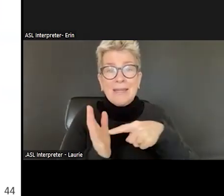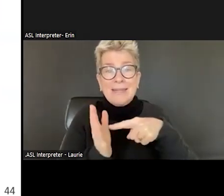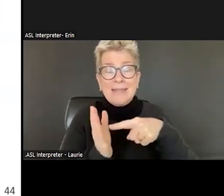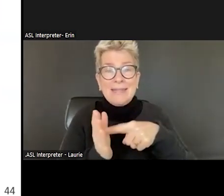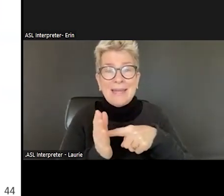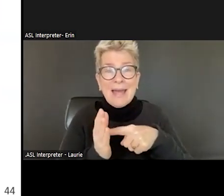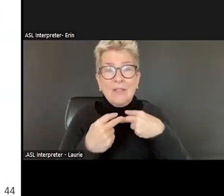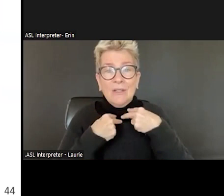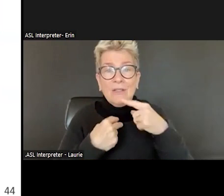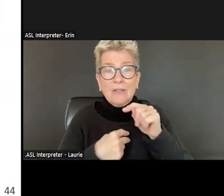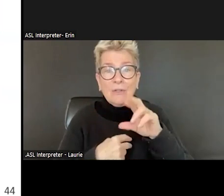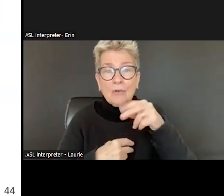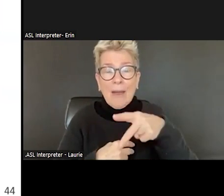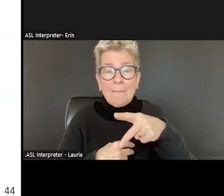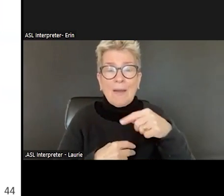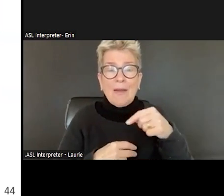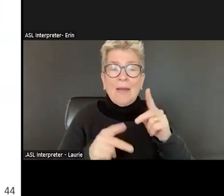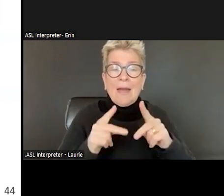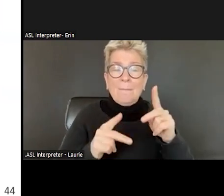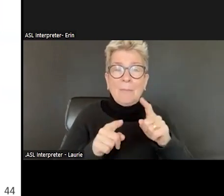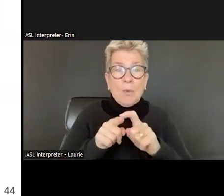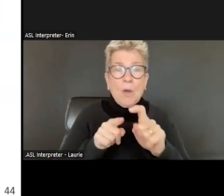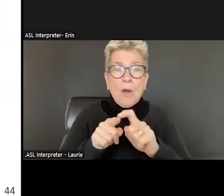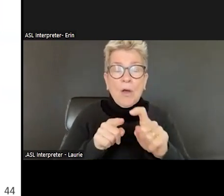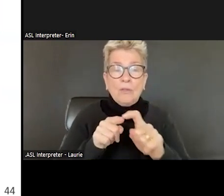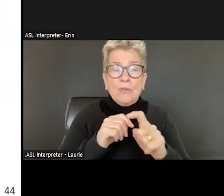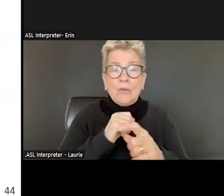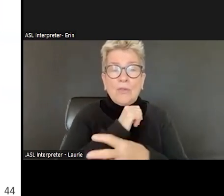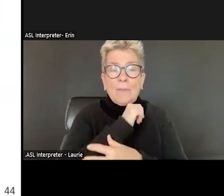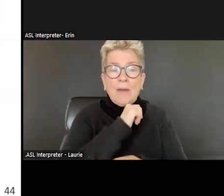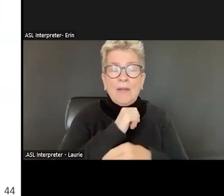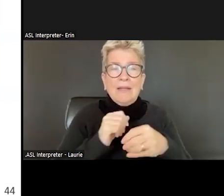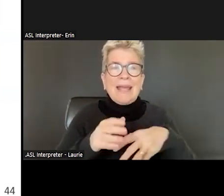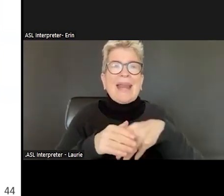more likely to call into the poverty line to this get out of debt hotline after they were